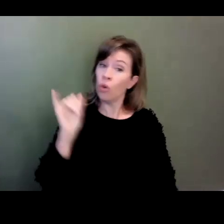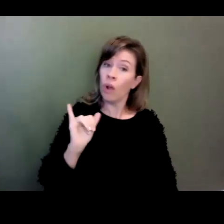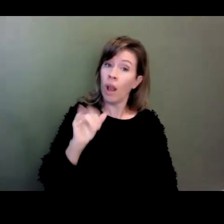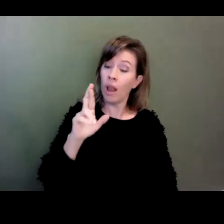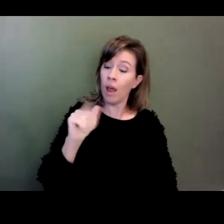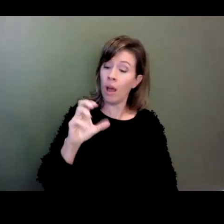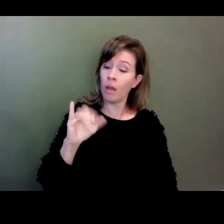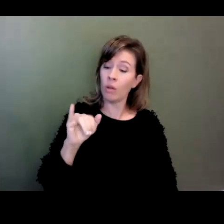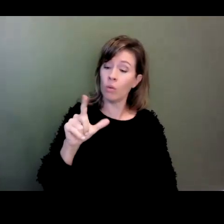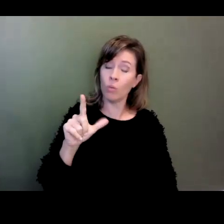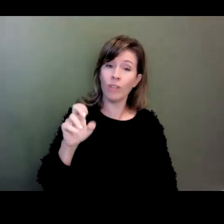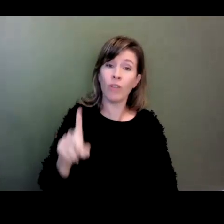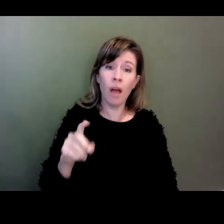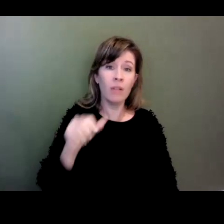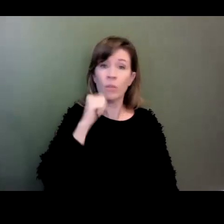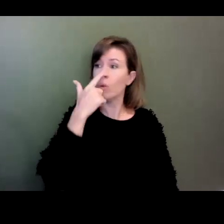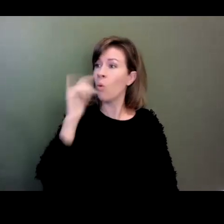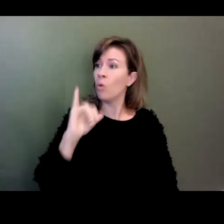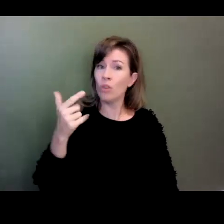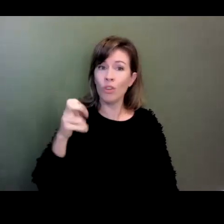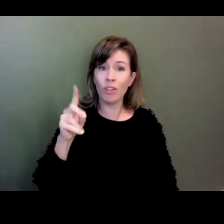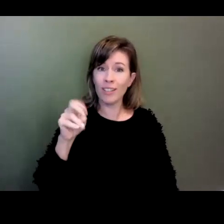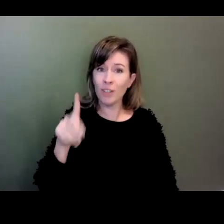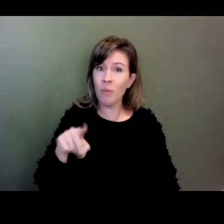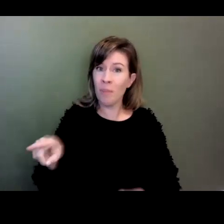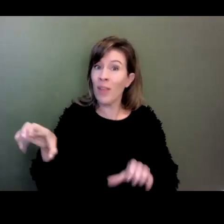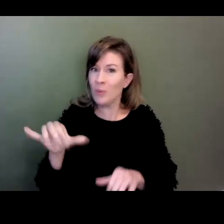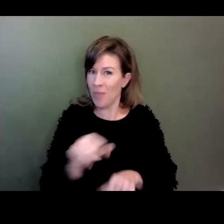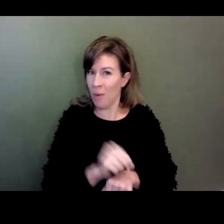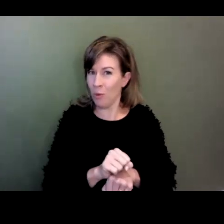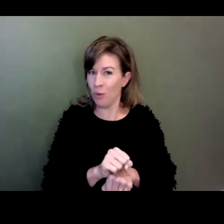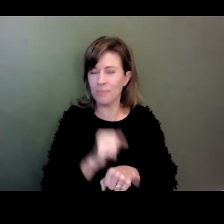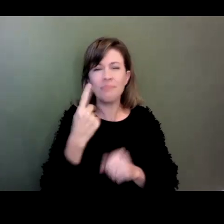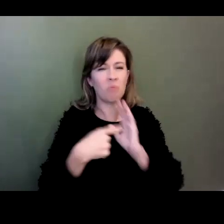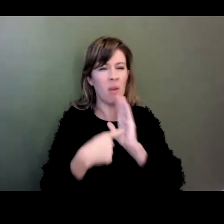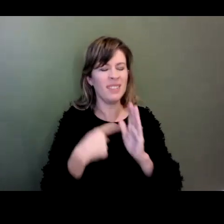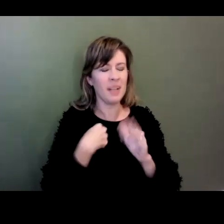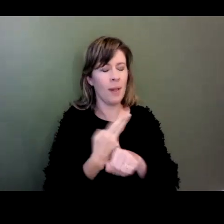gendered or any of these things but also do the work. Here's an example I use when I was thinking about this work,